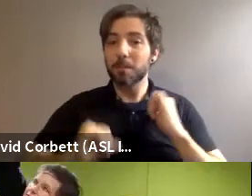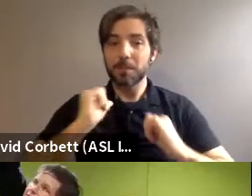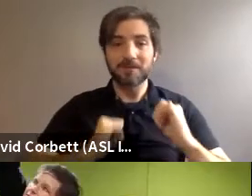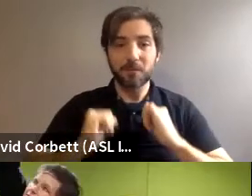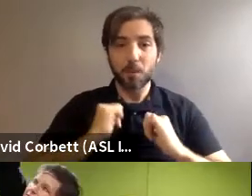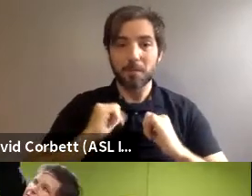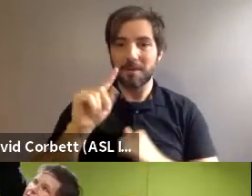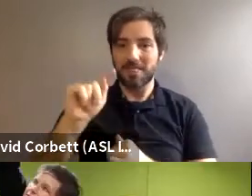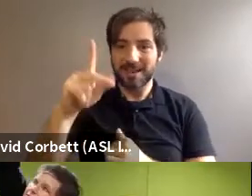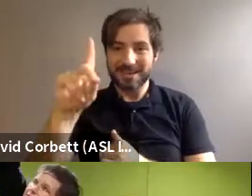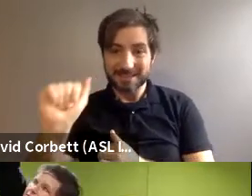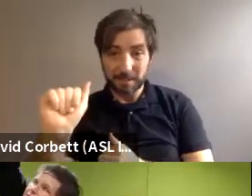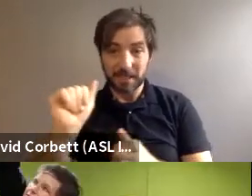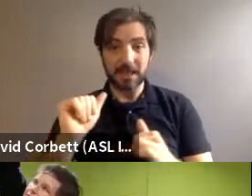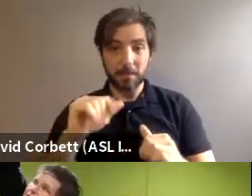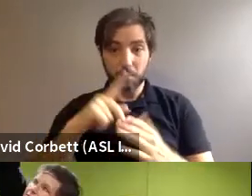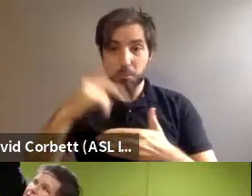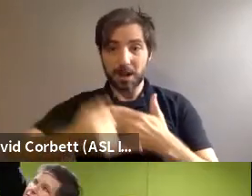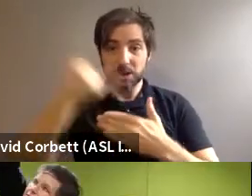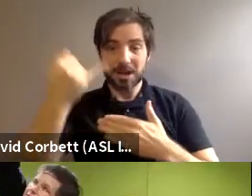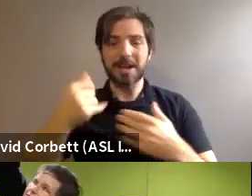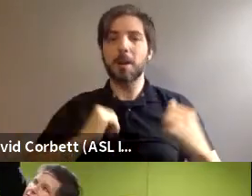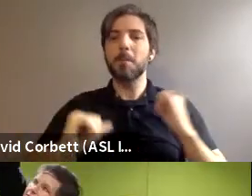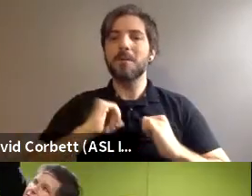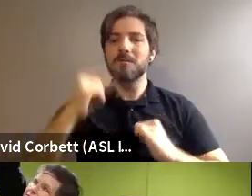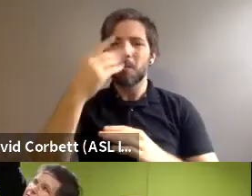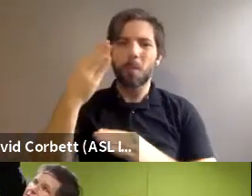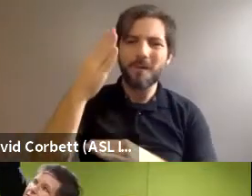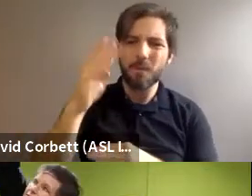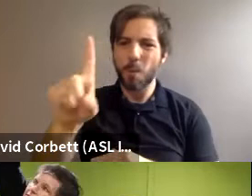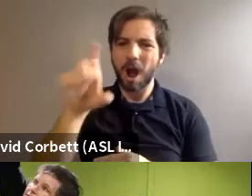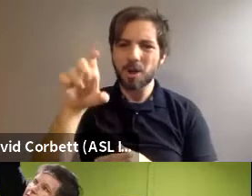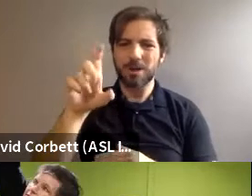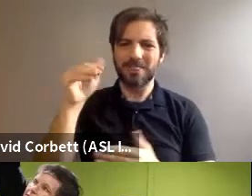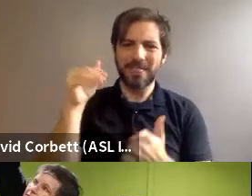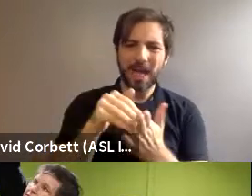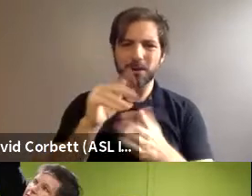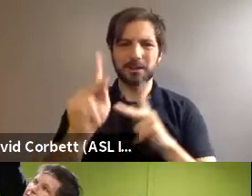has performed for over a hundred thousand people. We've advised other artists internationally.